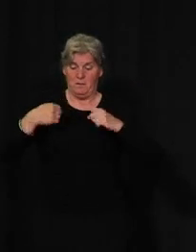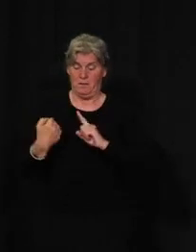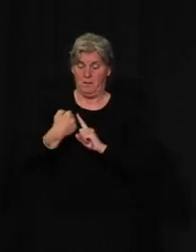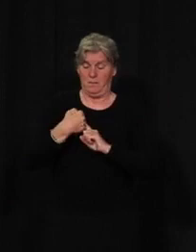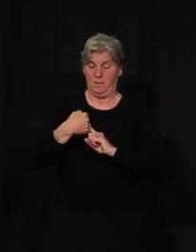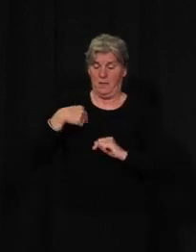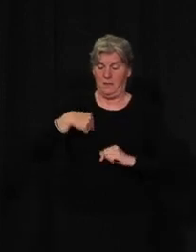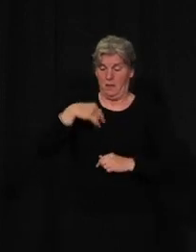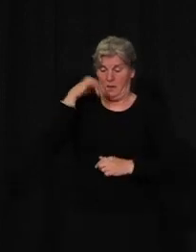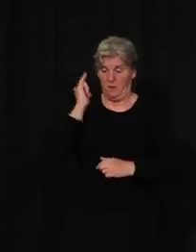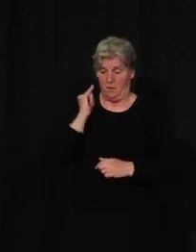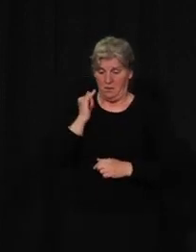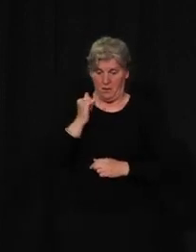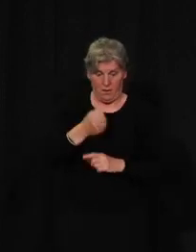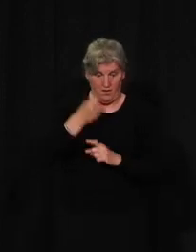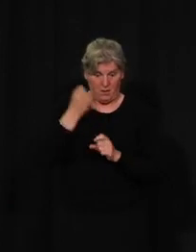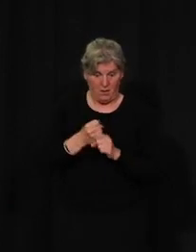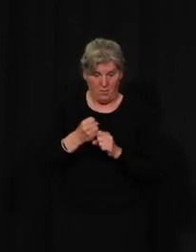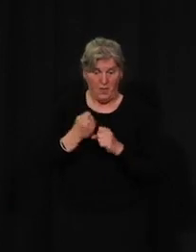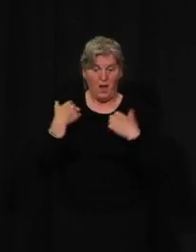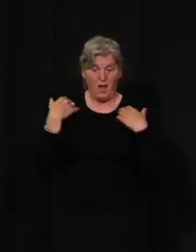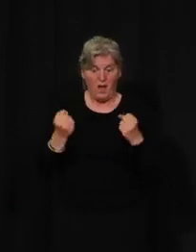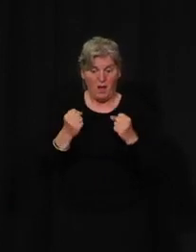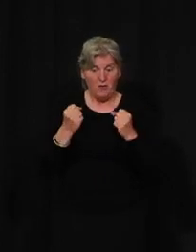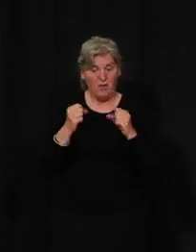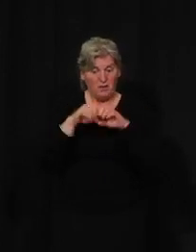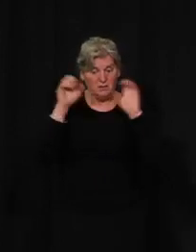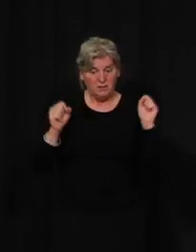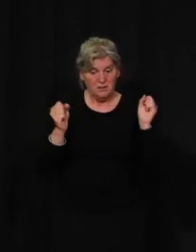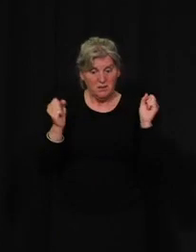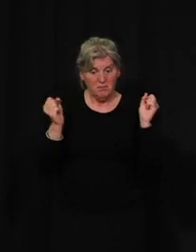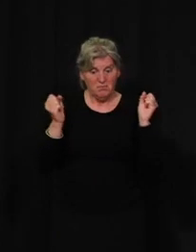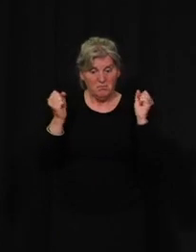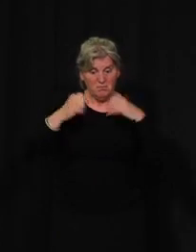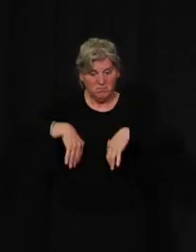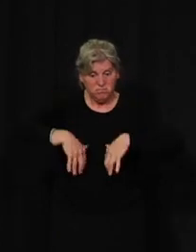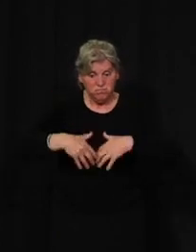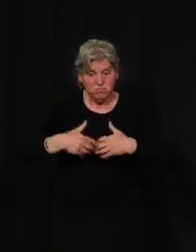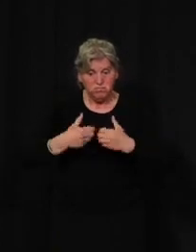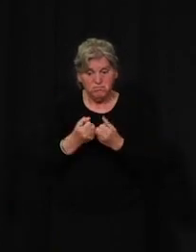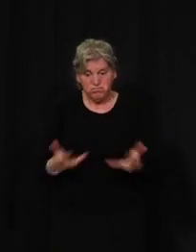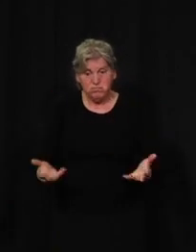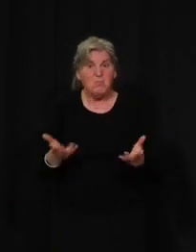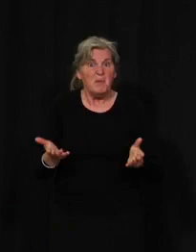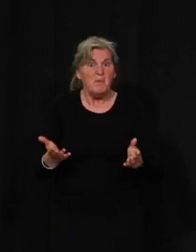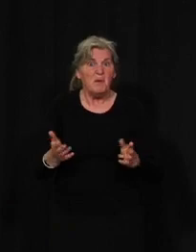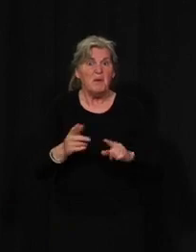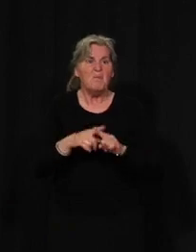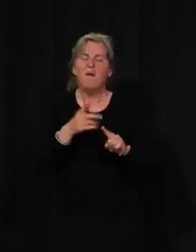and fragile healthcare system could have been crushed, but we watched and we learned. And we put in place the guidelis